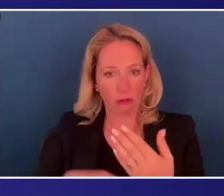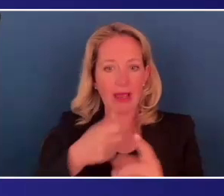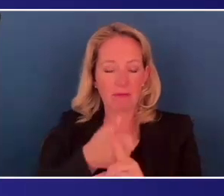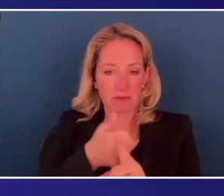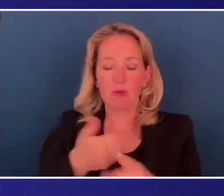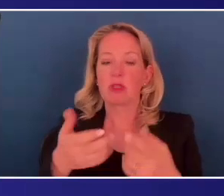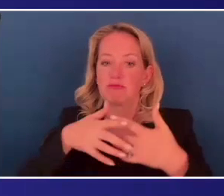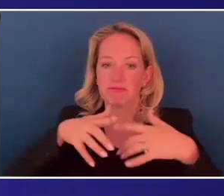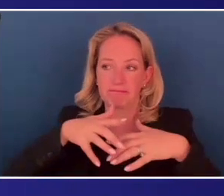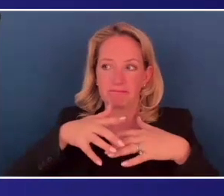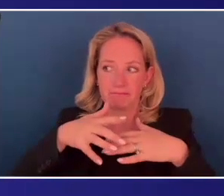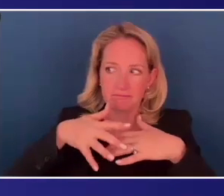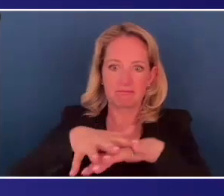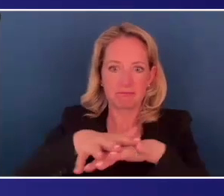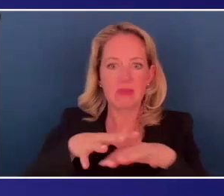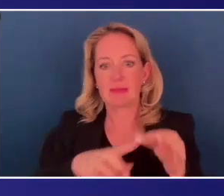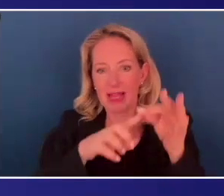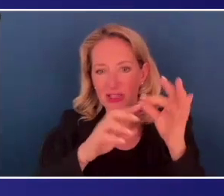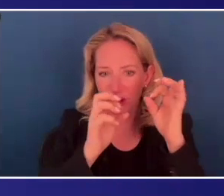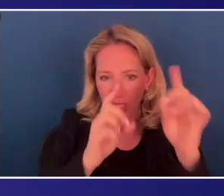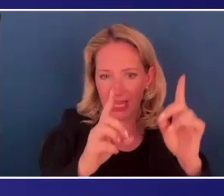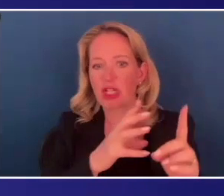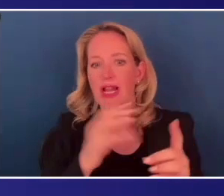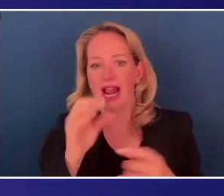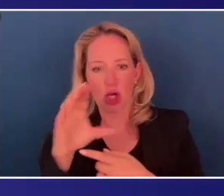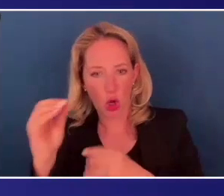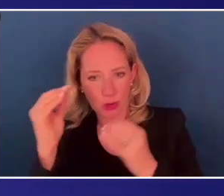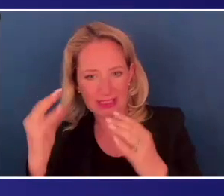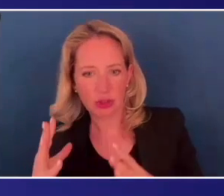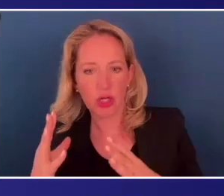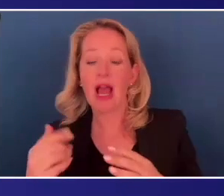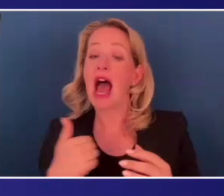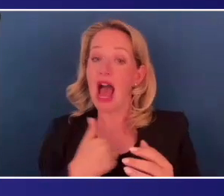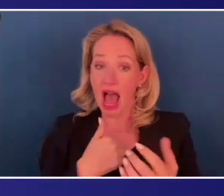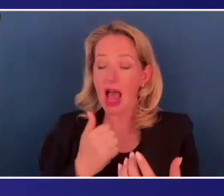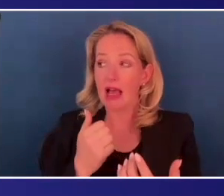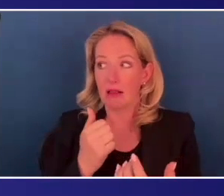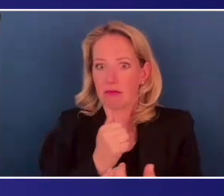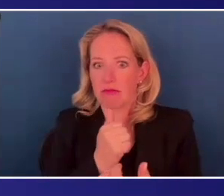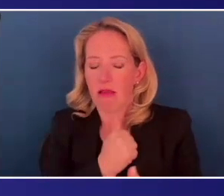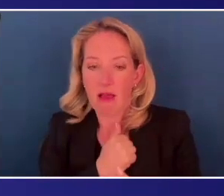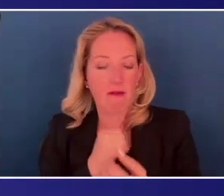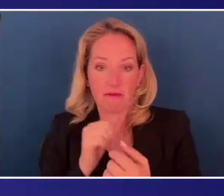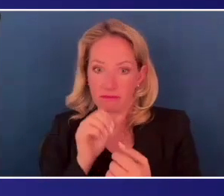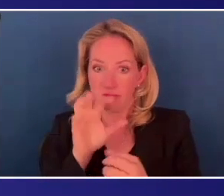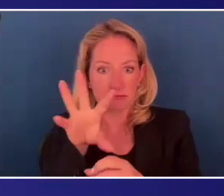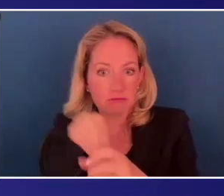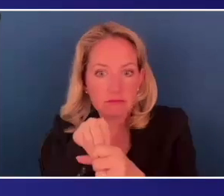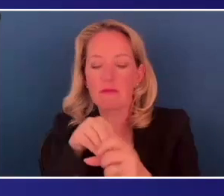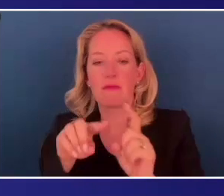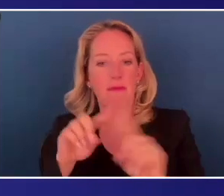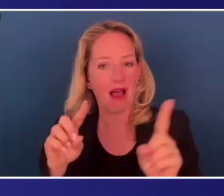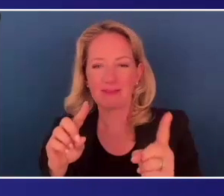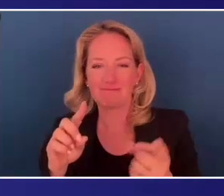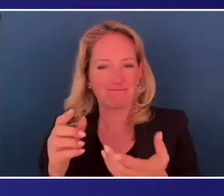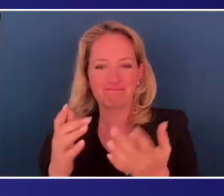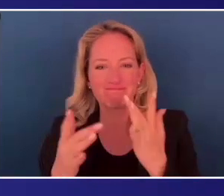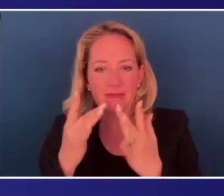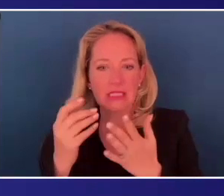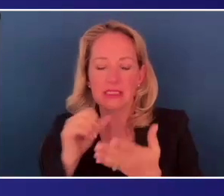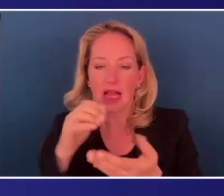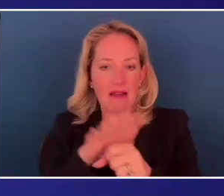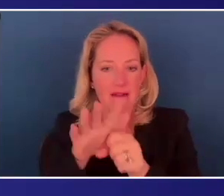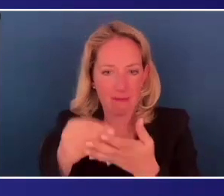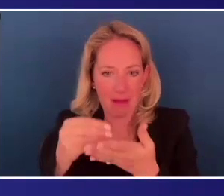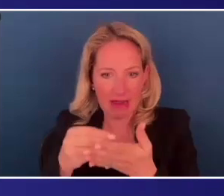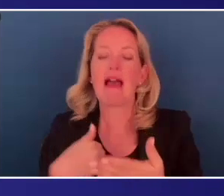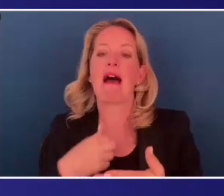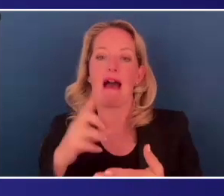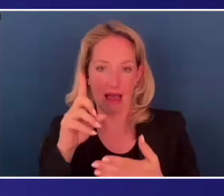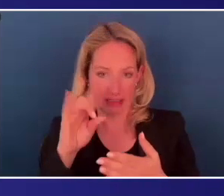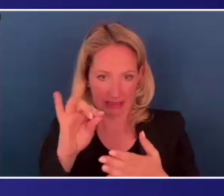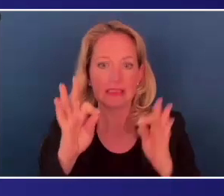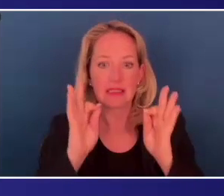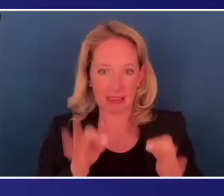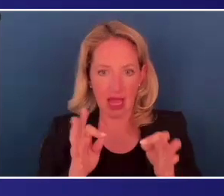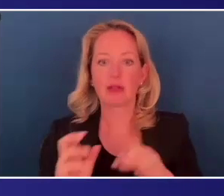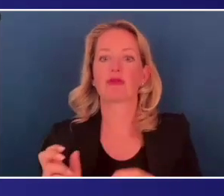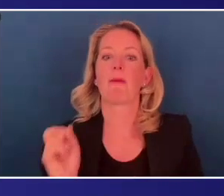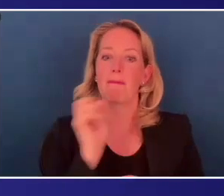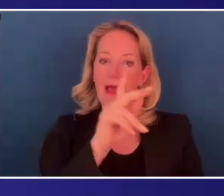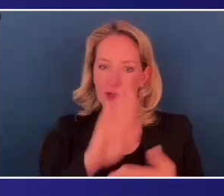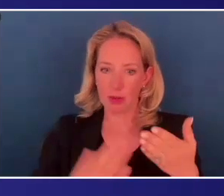I discovered that I loved it. Was not making enough money doing Head Start and Preschool and decided to return to school under the promise of public service loan forgiveness.